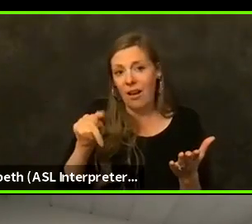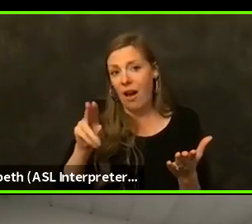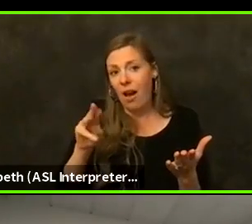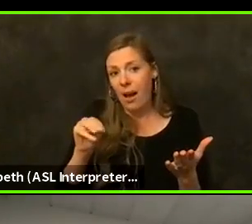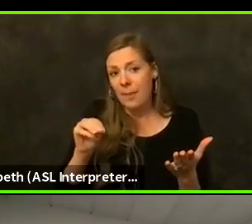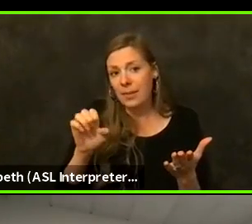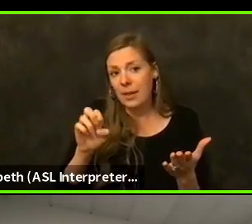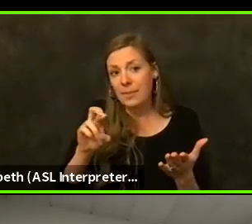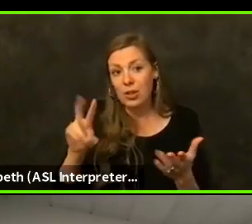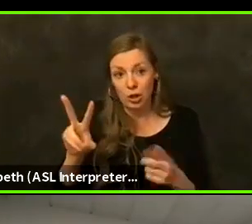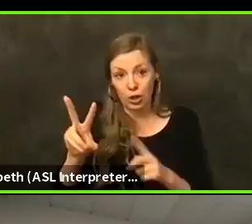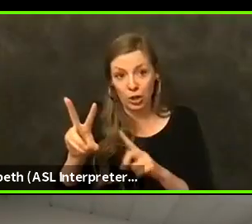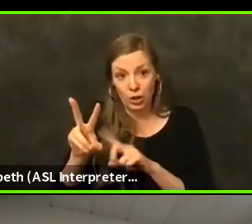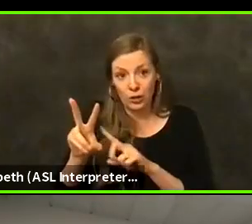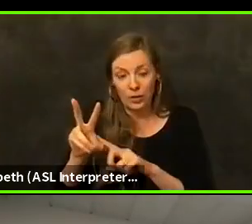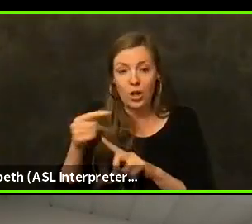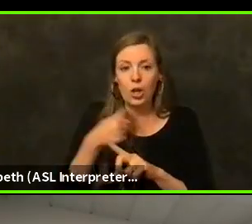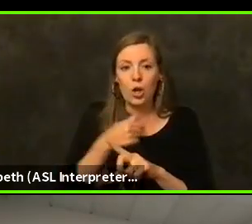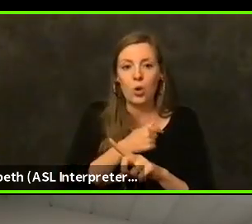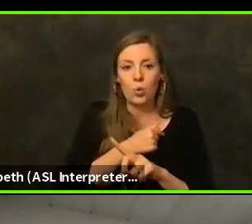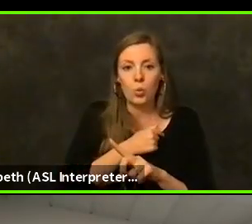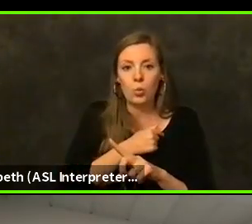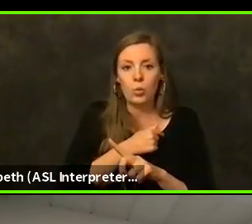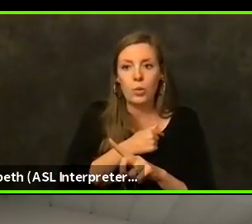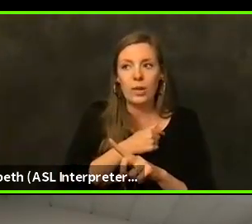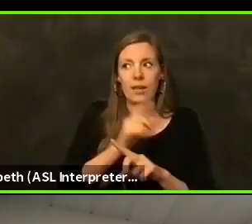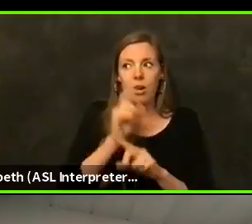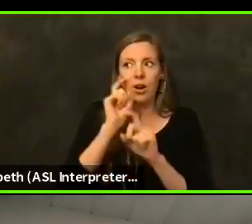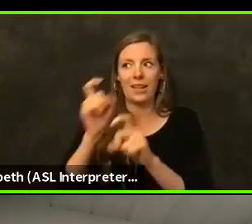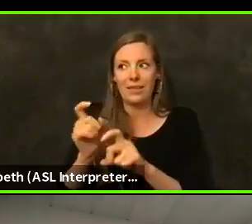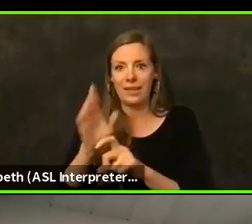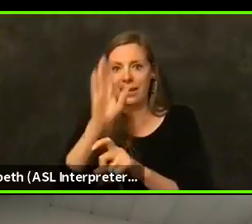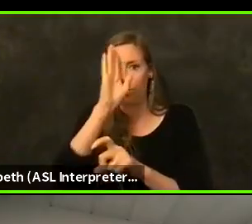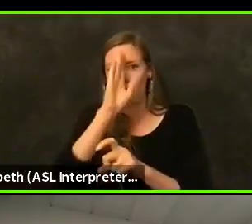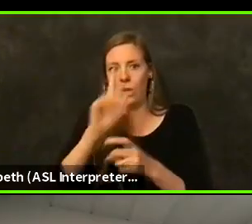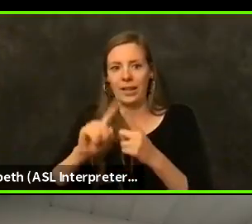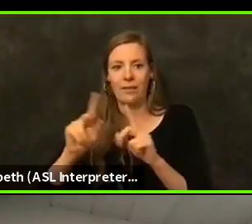Currently we're delivering straight from our public health lab on a daily basis.